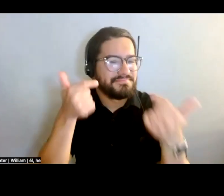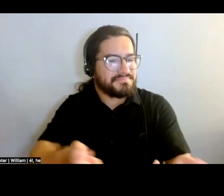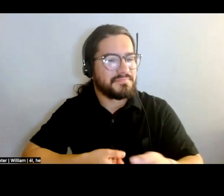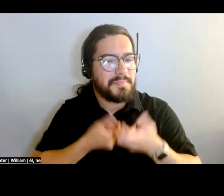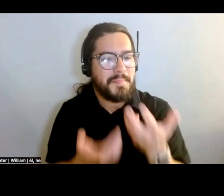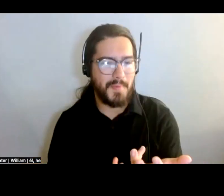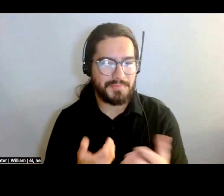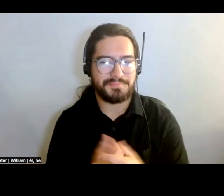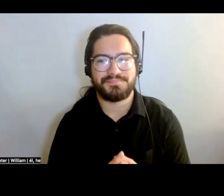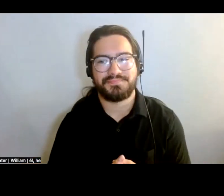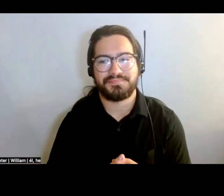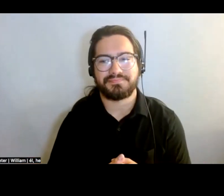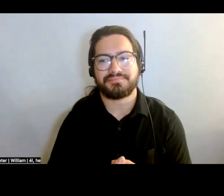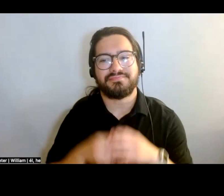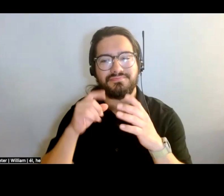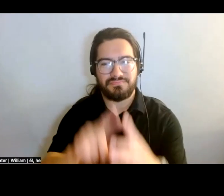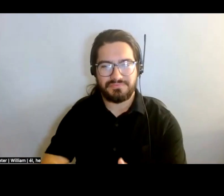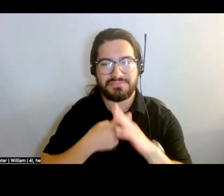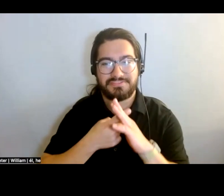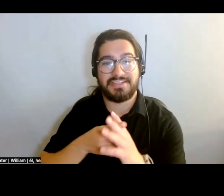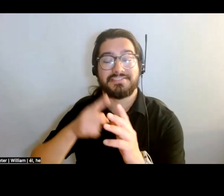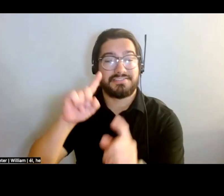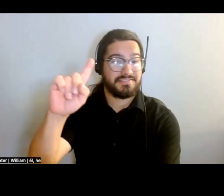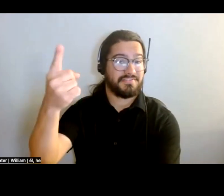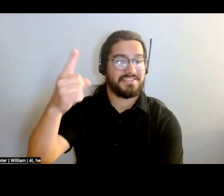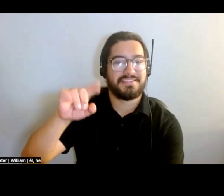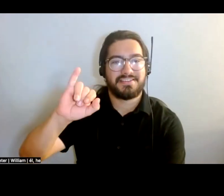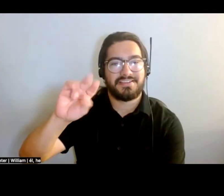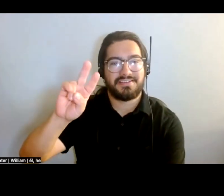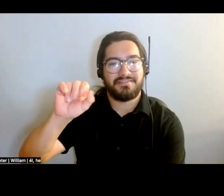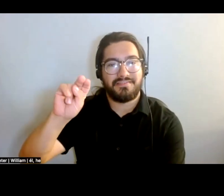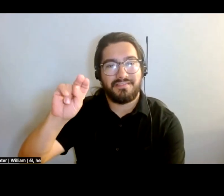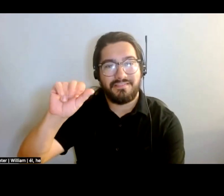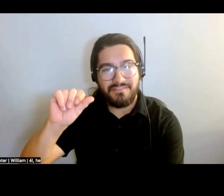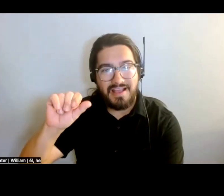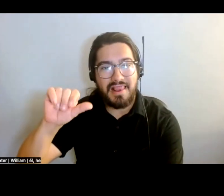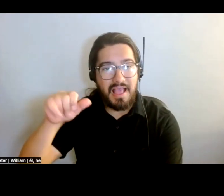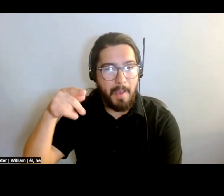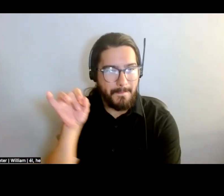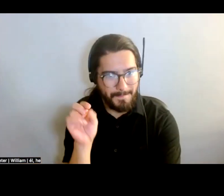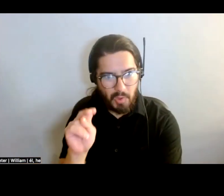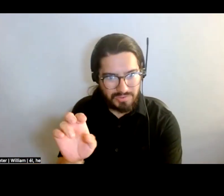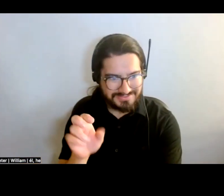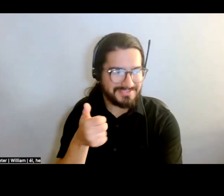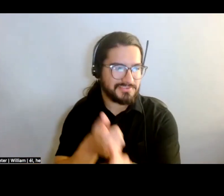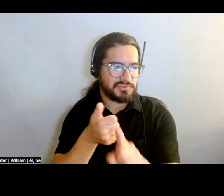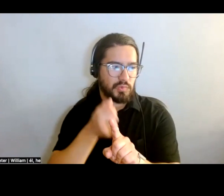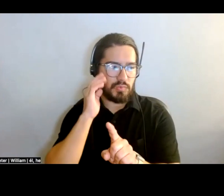So, to begin, Ivana Aponte is going read her poems, both in the original Spanish and in English translation.